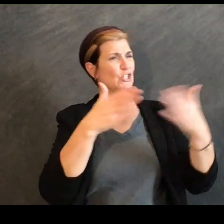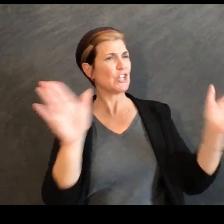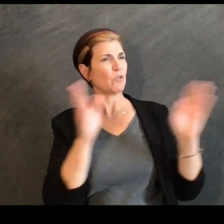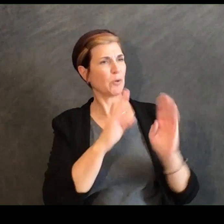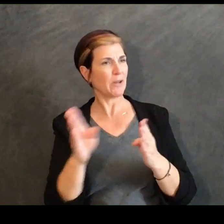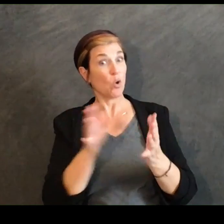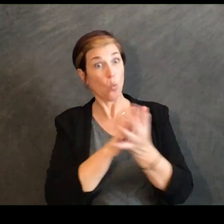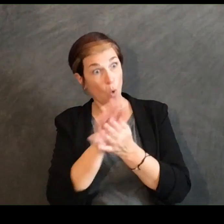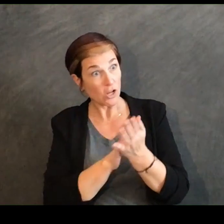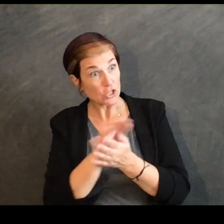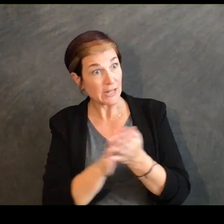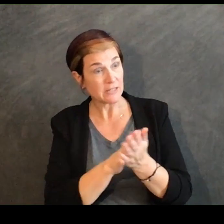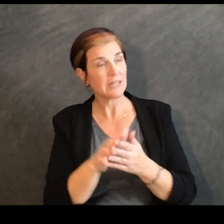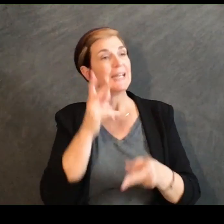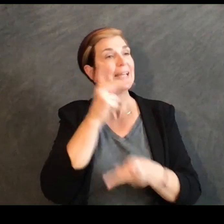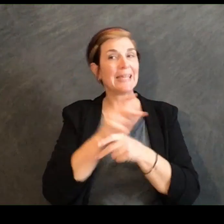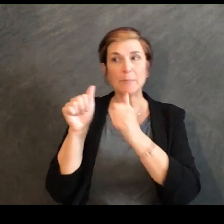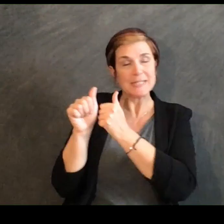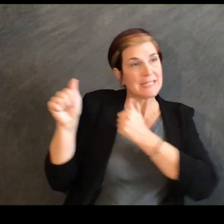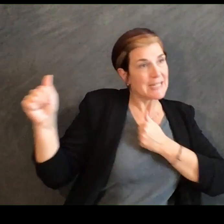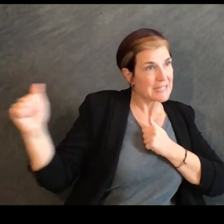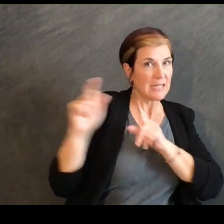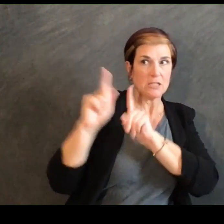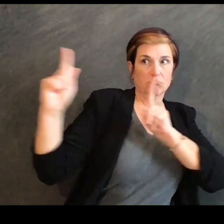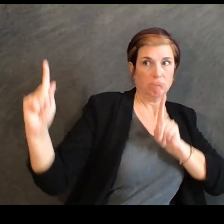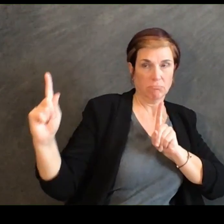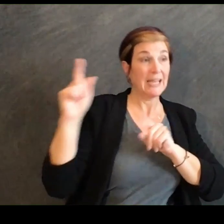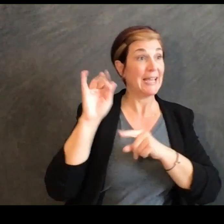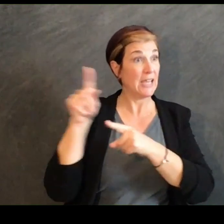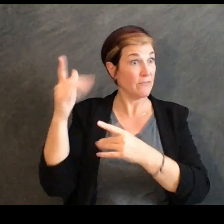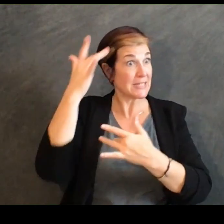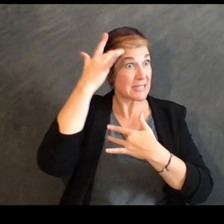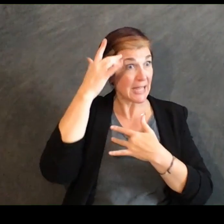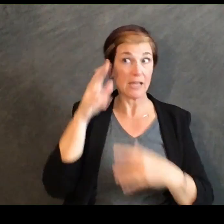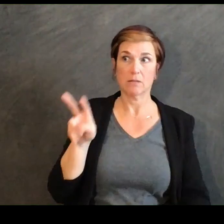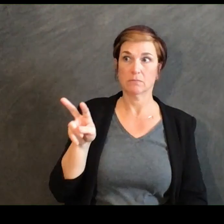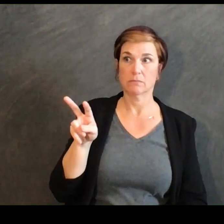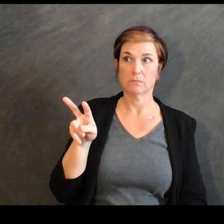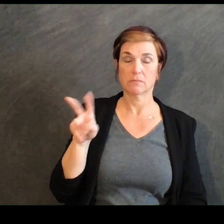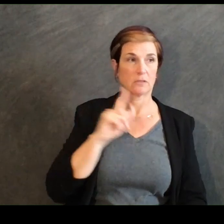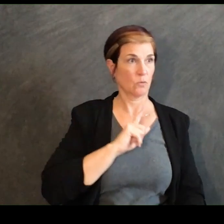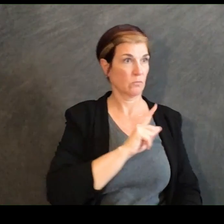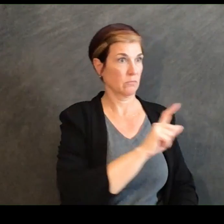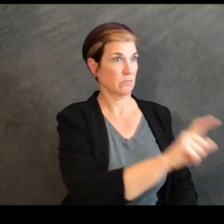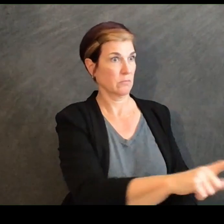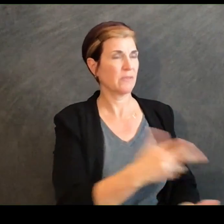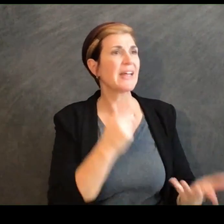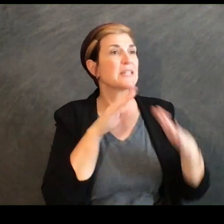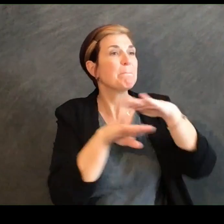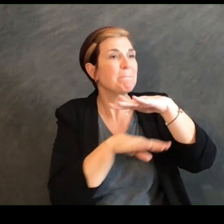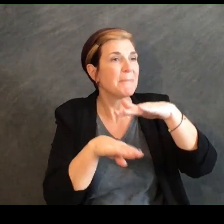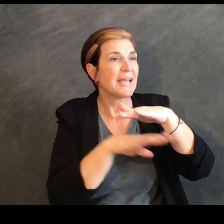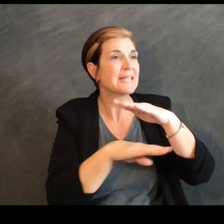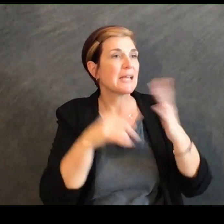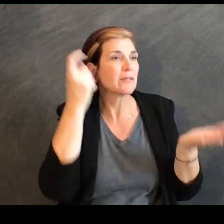from people and if you're around someone sick just keep away from them this is basic basic public health now these guys are selling a lot of toilet paper I